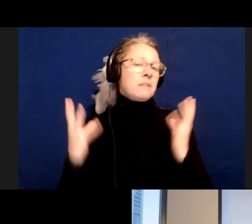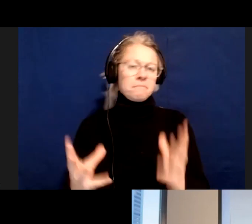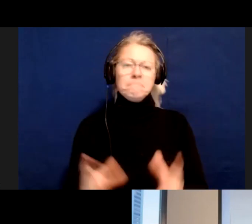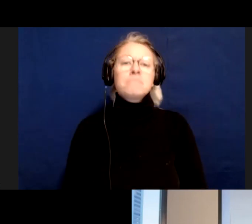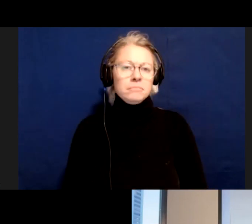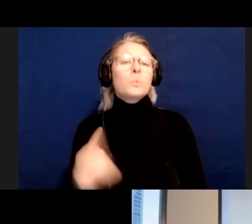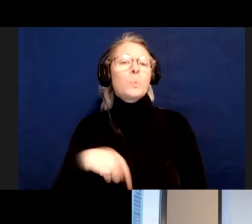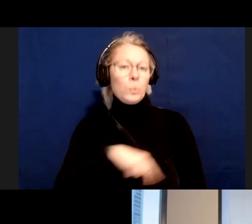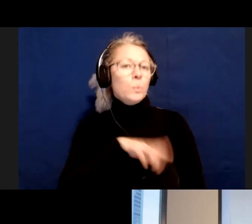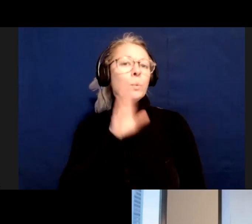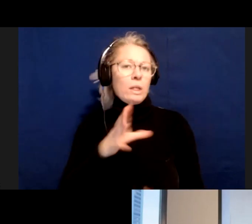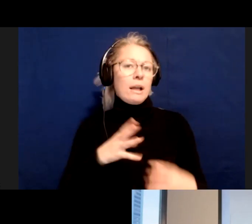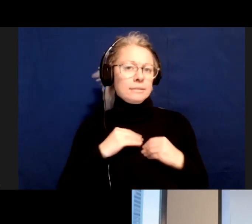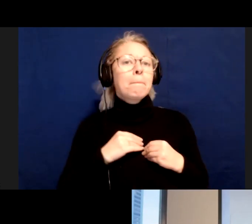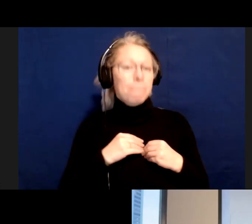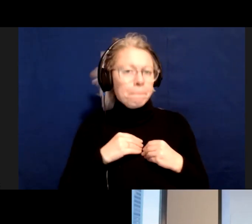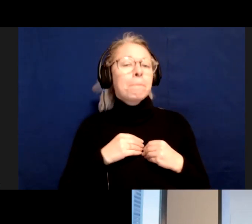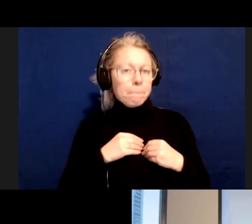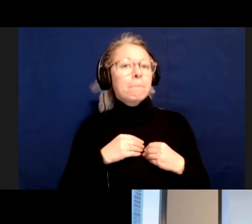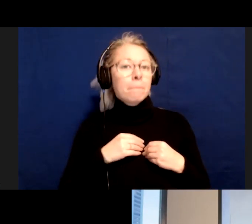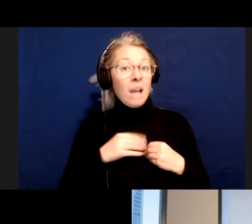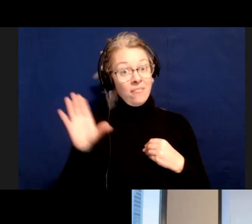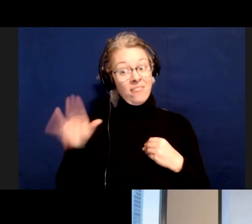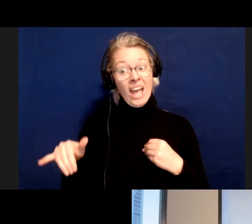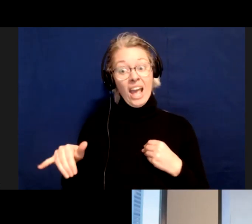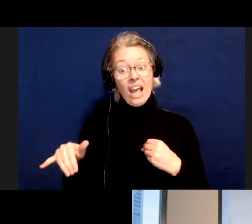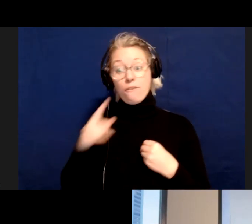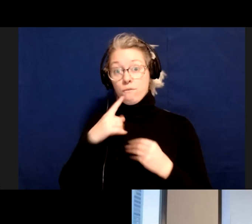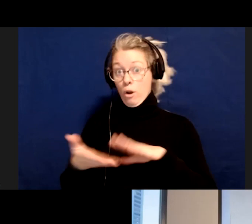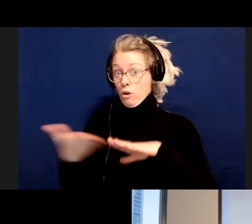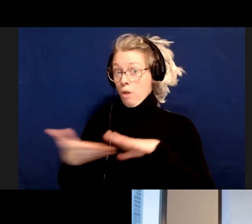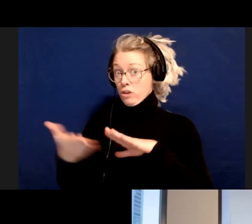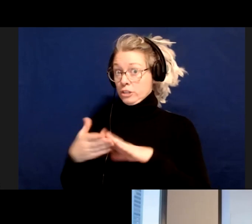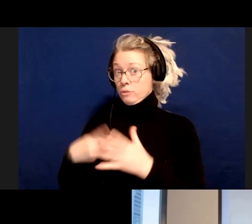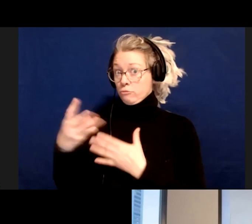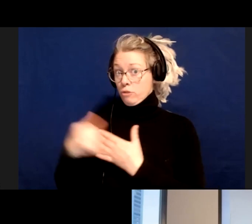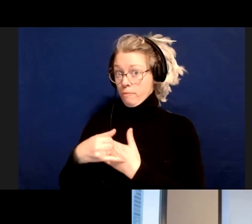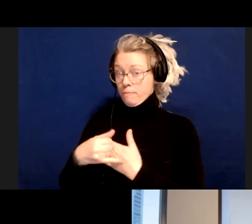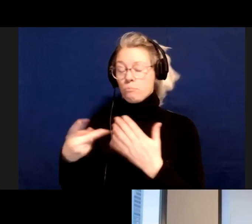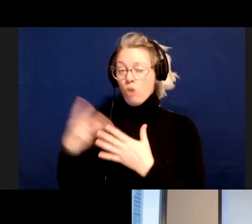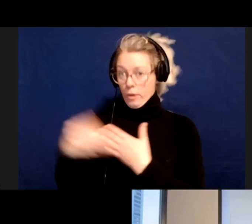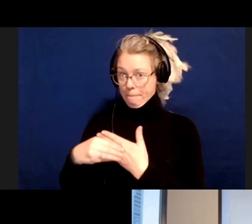to be looking at piloting for our other programs as well, as long as it allows applicants and